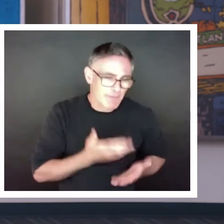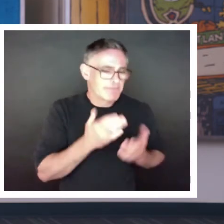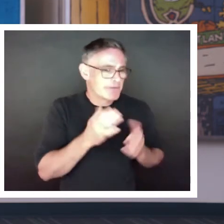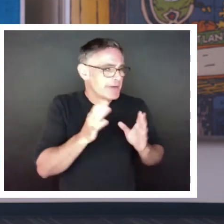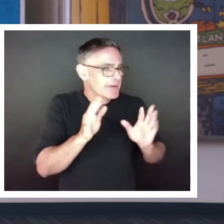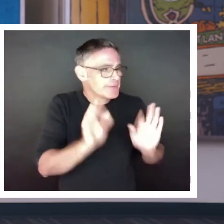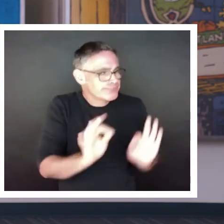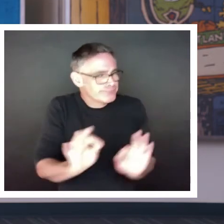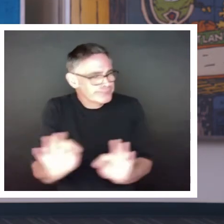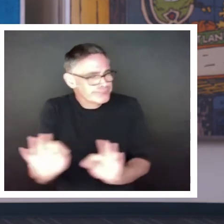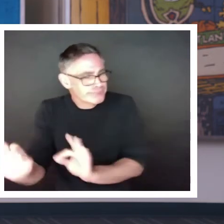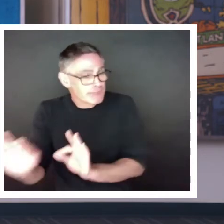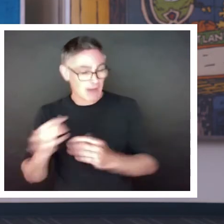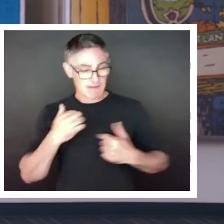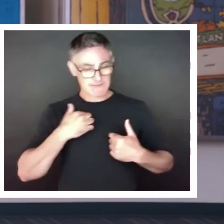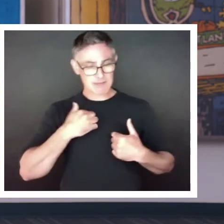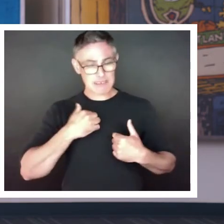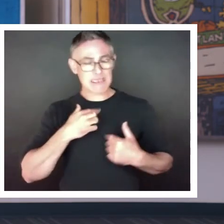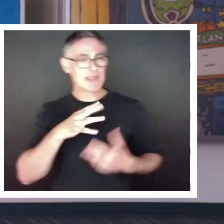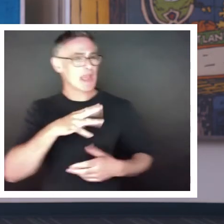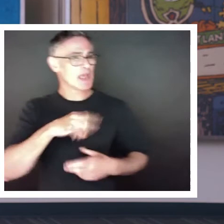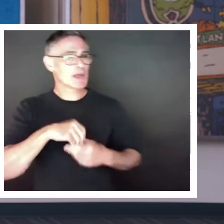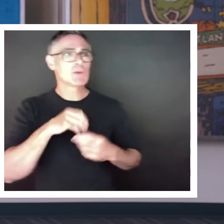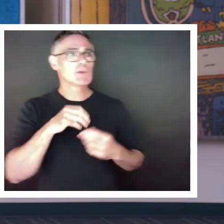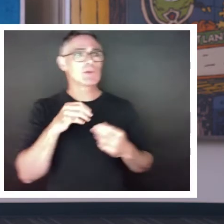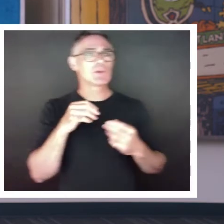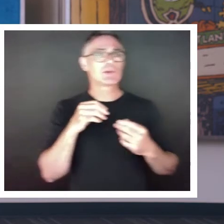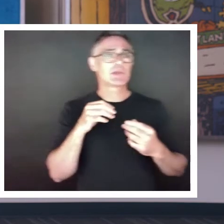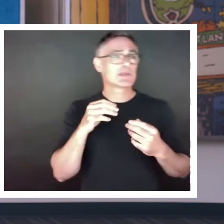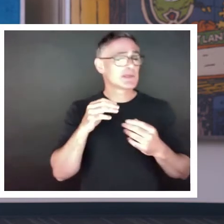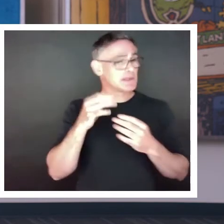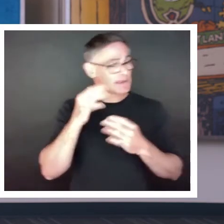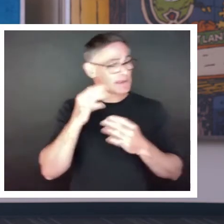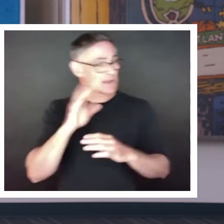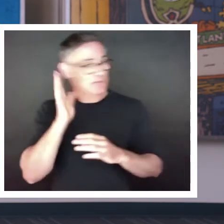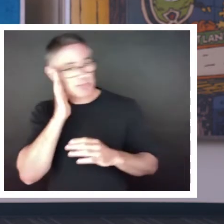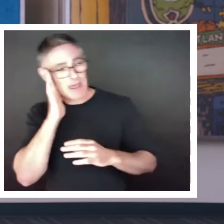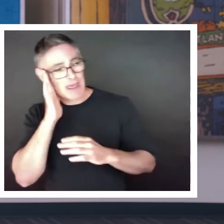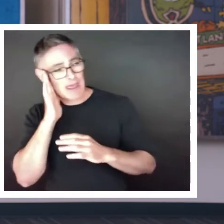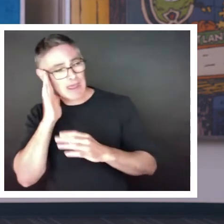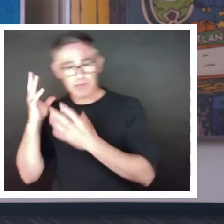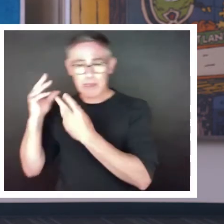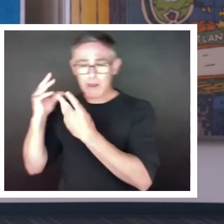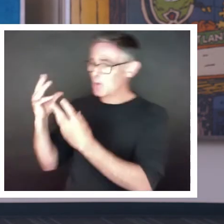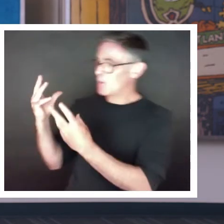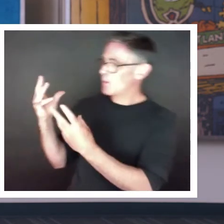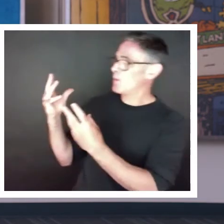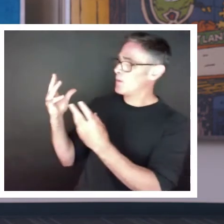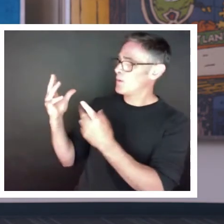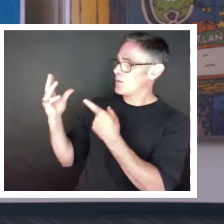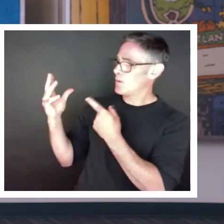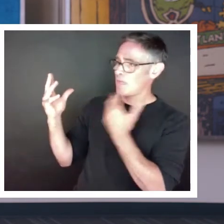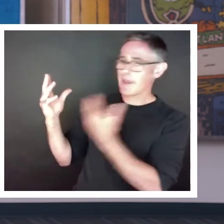For me, this is included turning to my pillow and my bed in the morning as I get up and saying thank you for holding